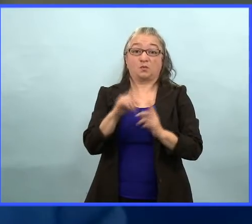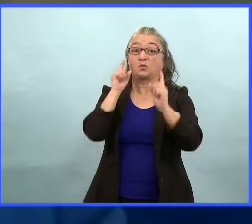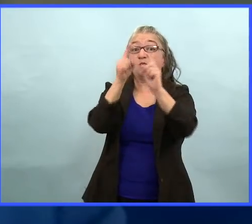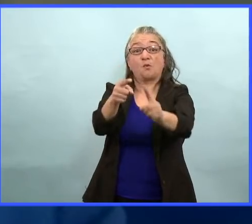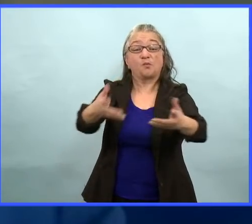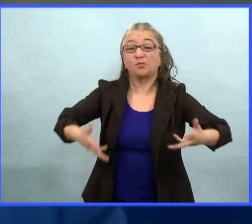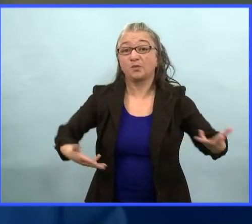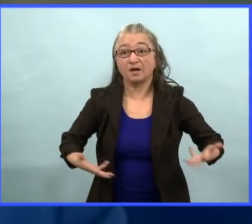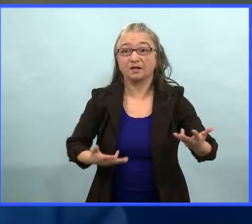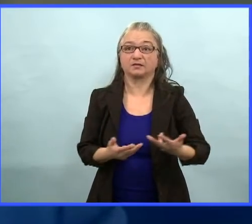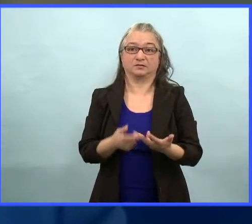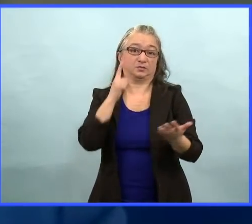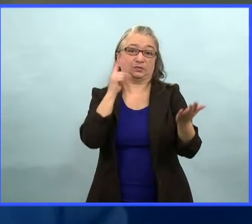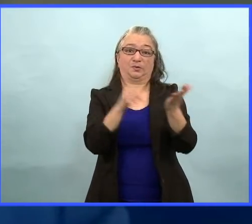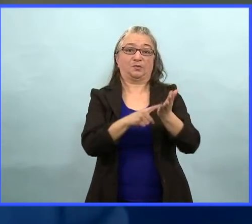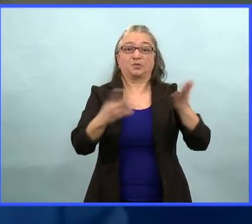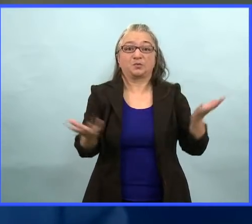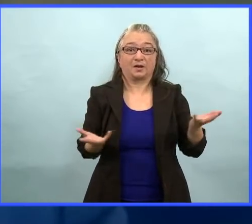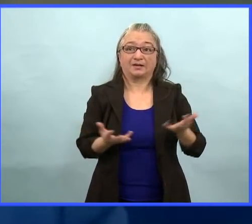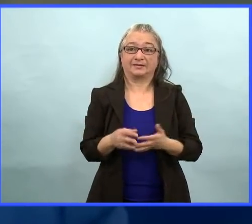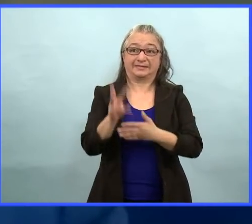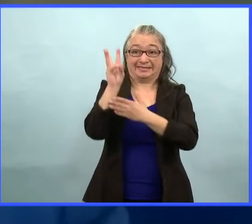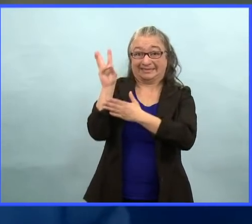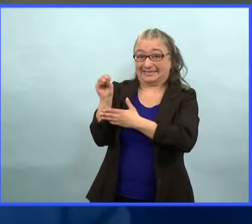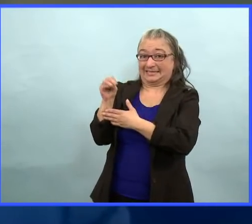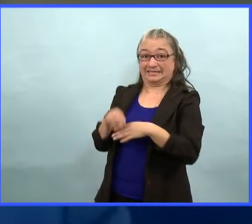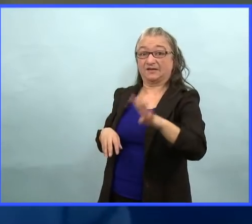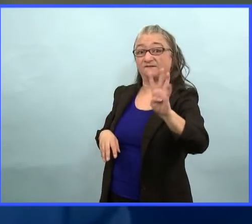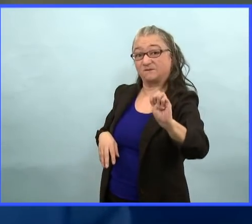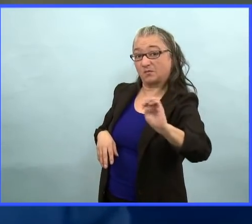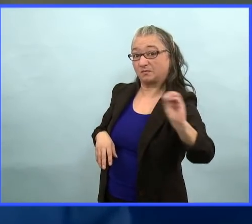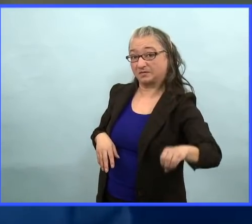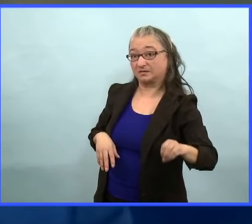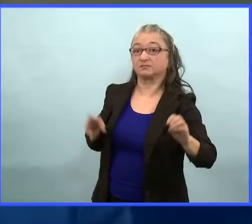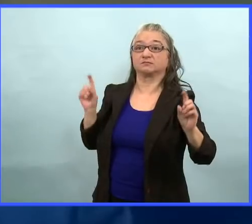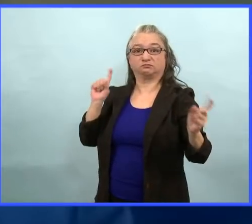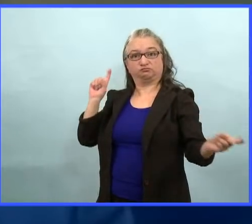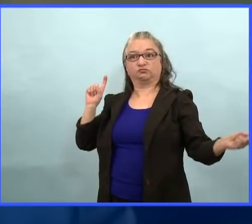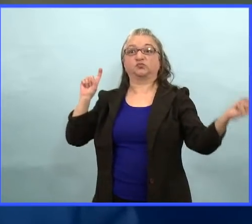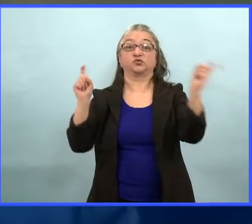to subside as treatments are administered to those are eligible and as vaccine uptake rises